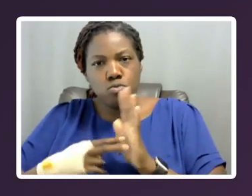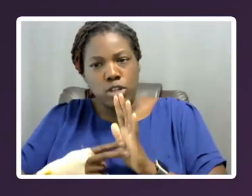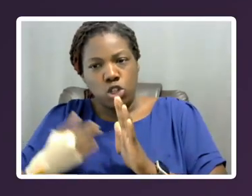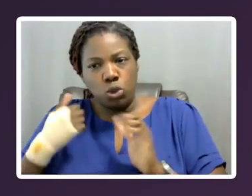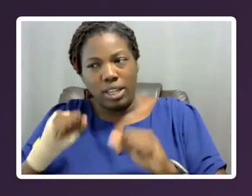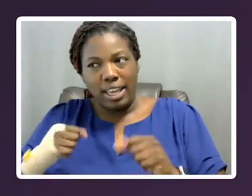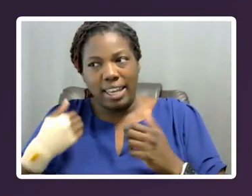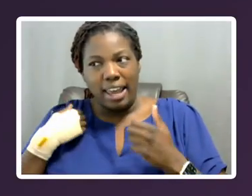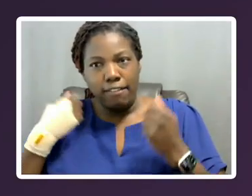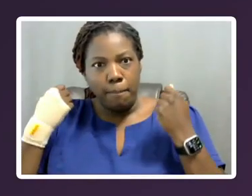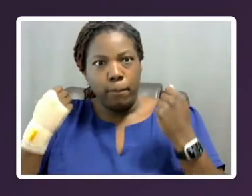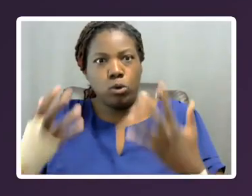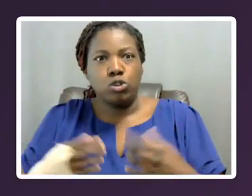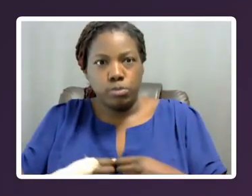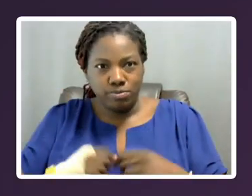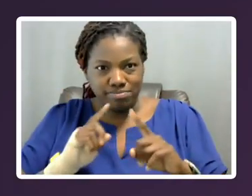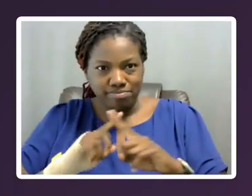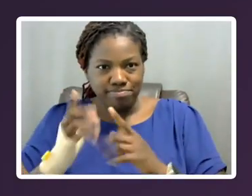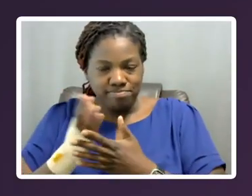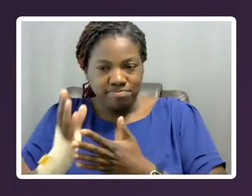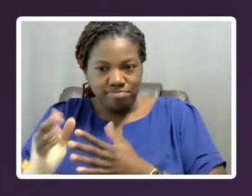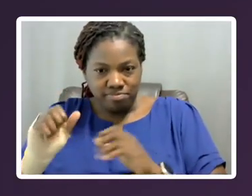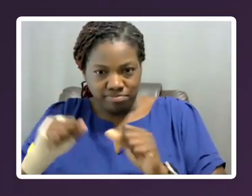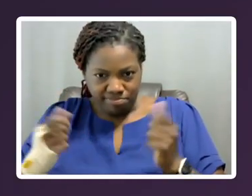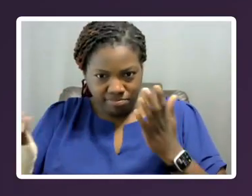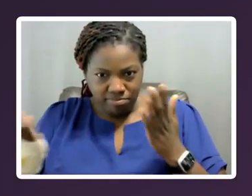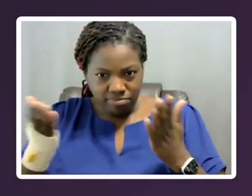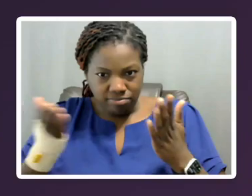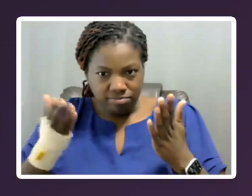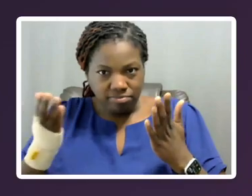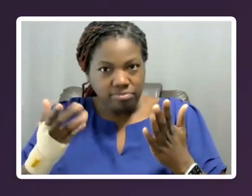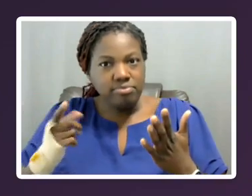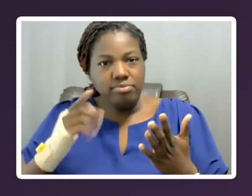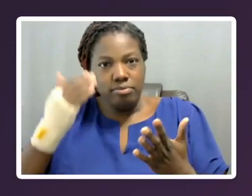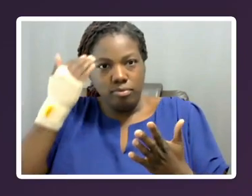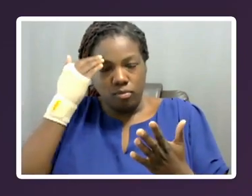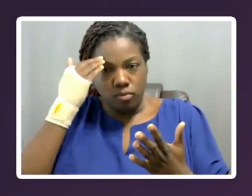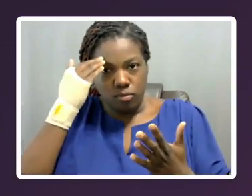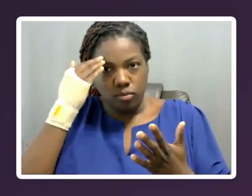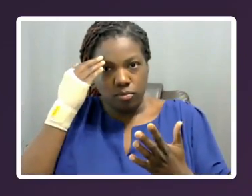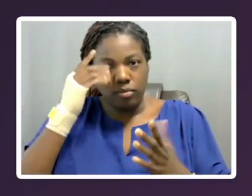in different ways that can serve you. And I just know in different aspects of my own life,